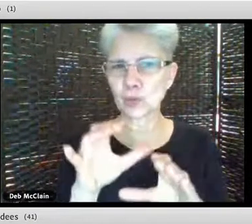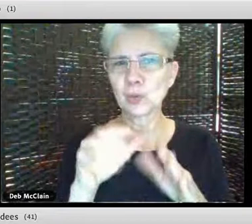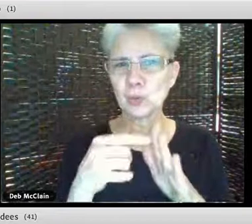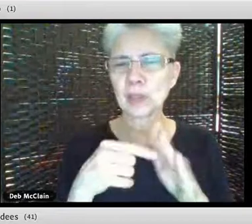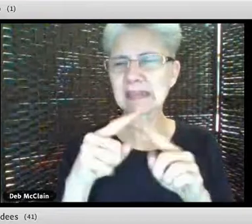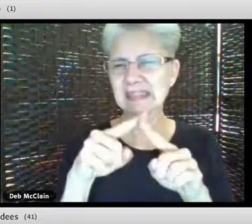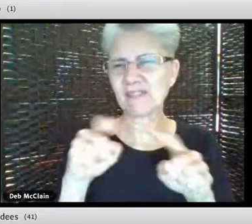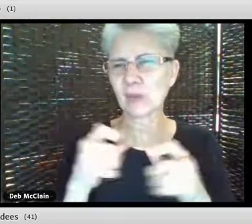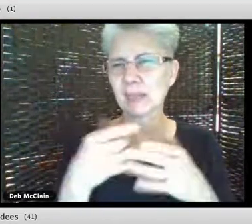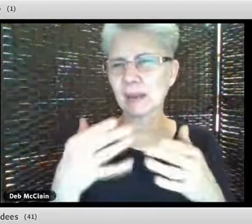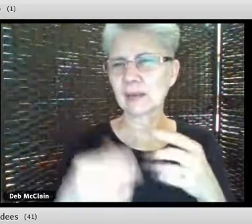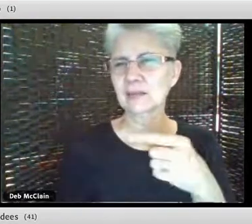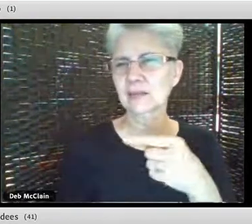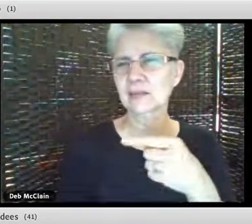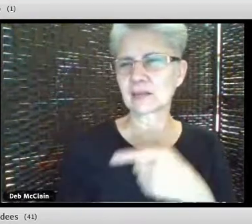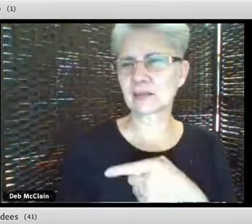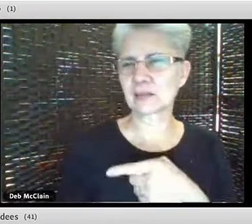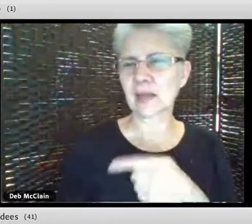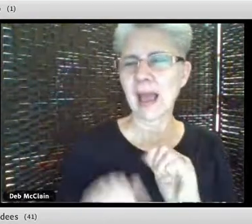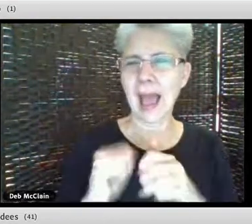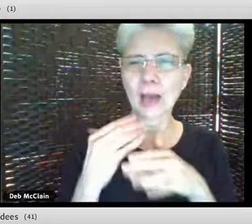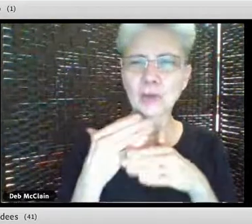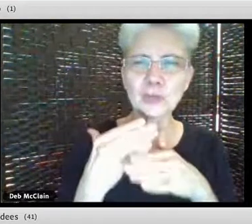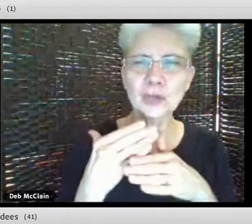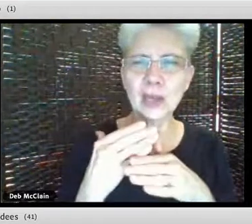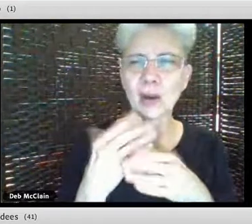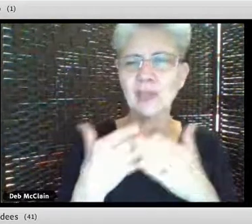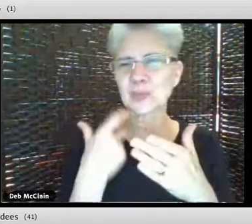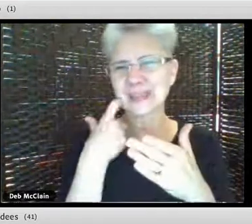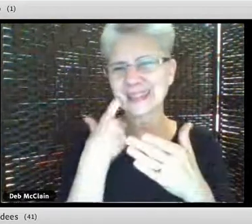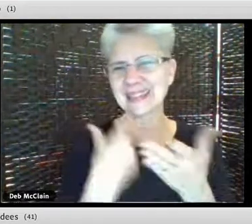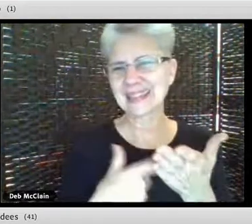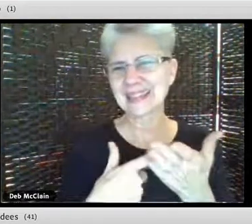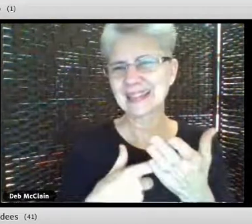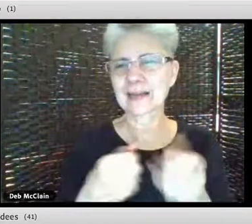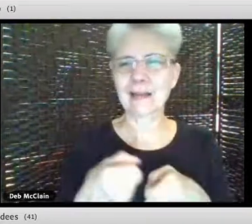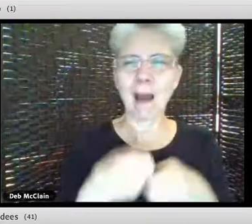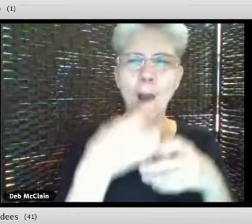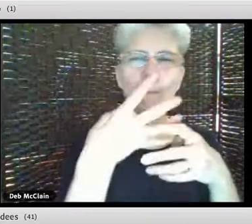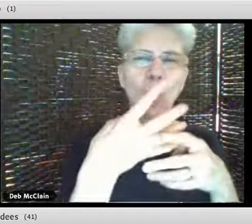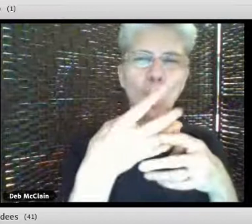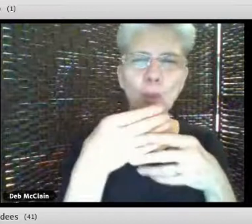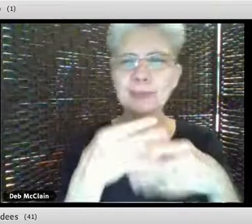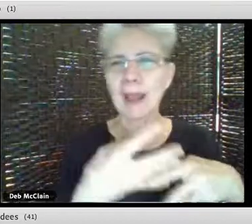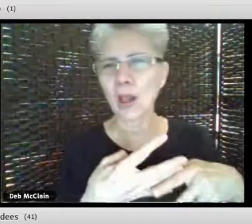and it just kind of walks you through how to do different things here, like how to share --